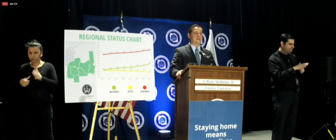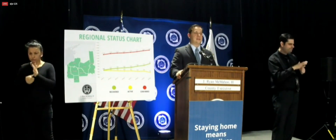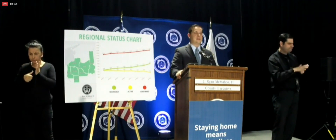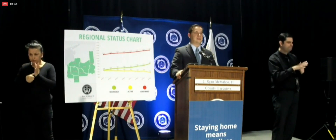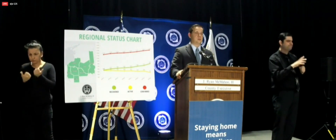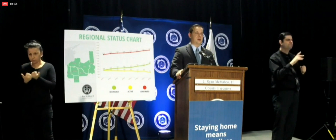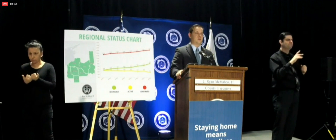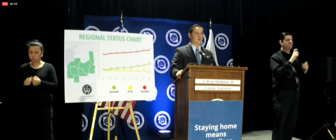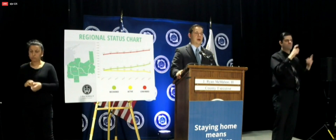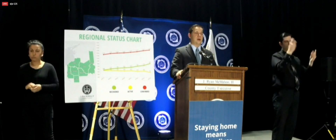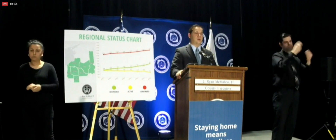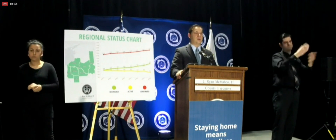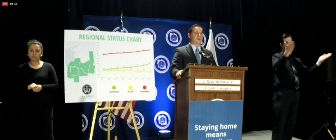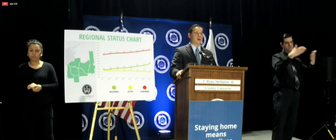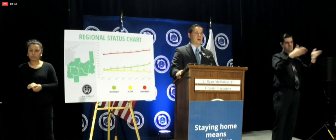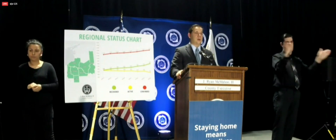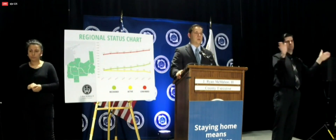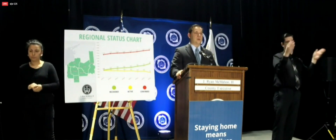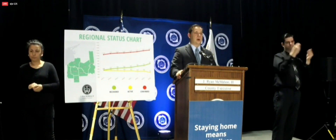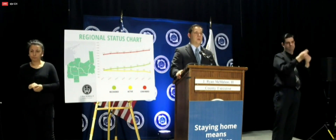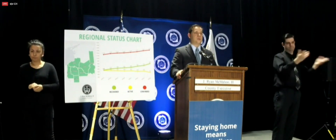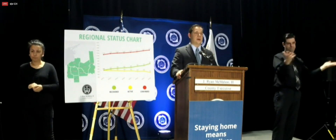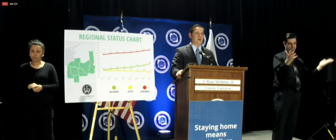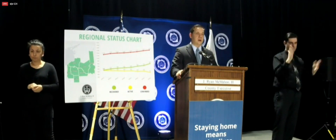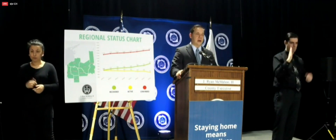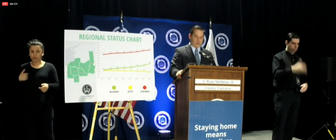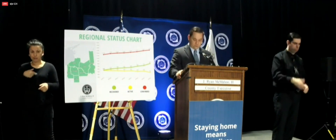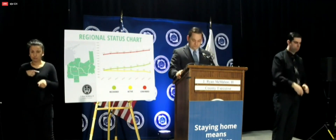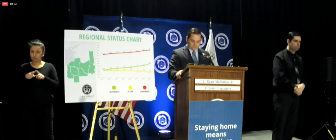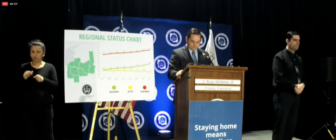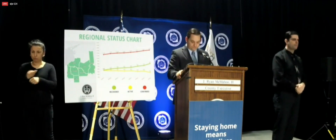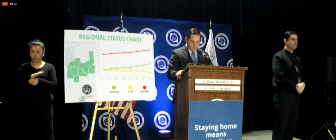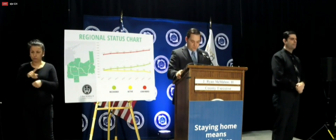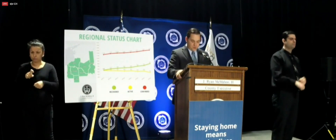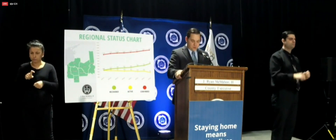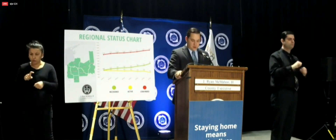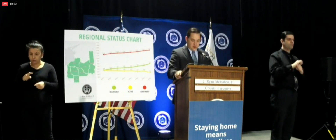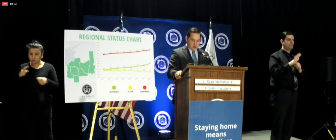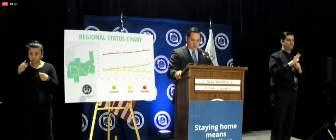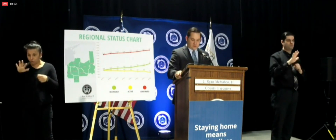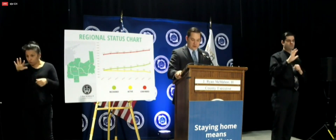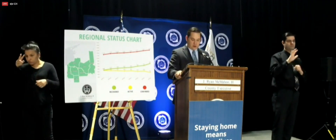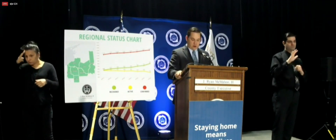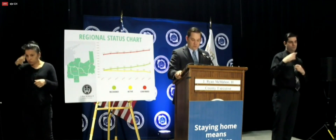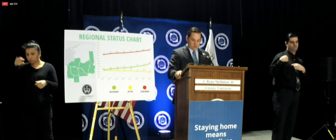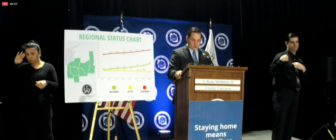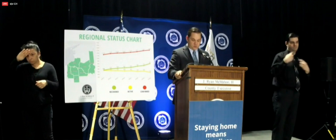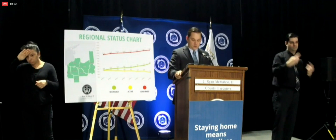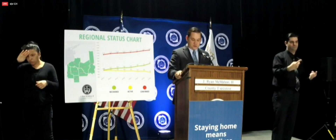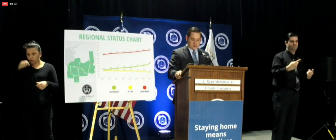TO MONITOR THEIR HEALTH, AND AGAIN, WE'RE IN A COMMUNITY THAT'S HAD COVID-19. WE'VE HAD IT FOR A WHILE. WE NEED TO ALWAYS MONITOR OUR